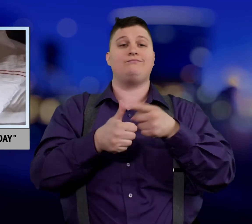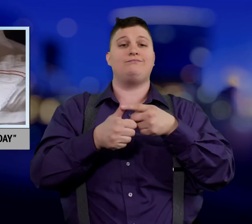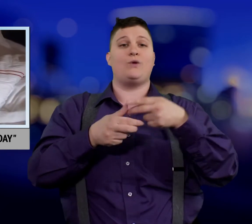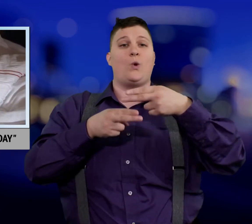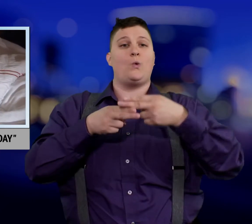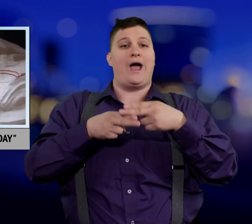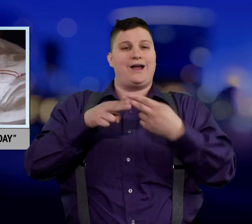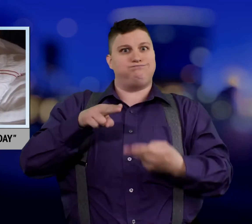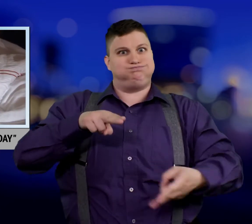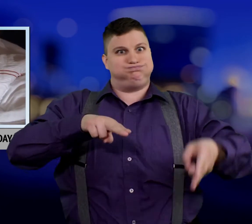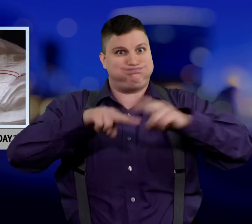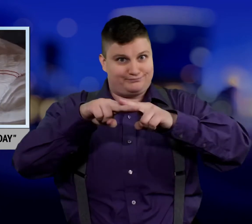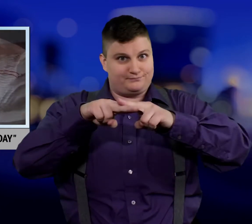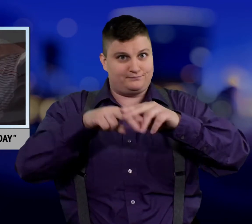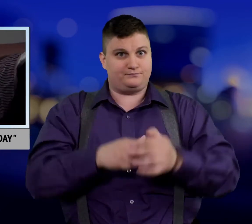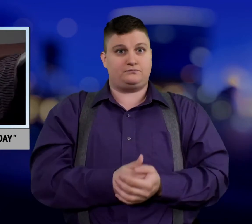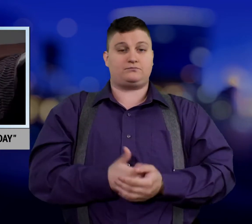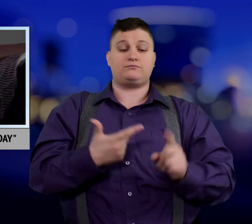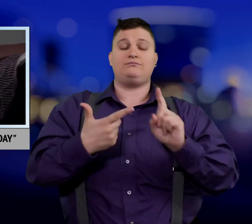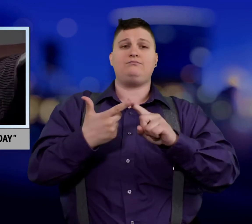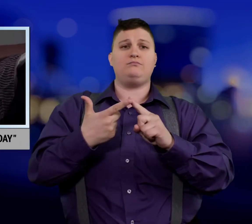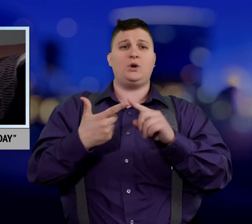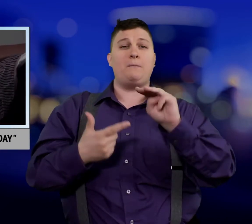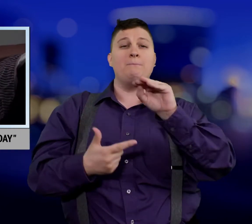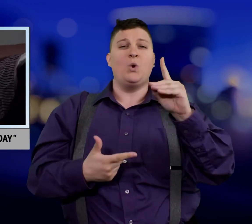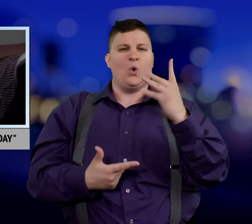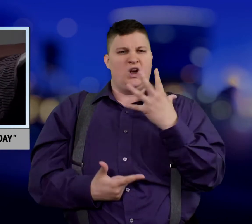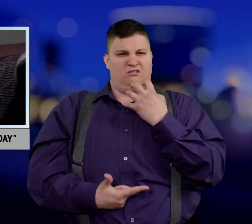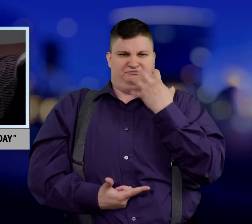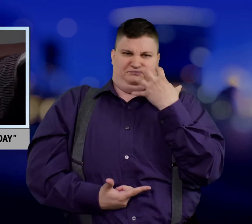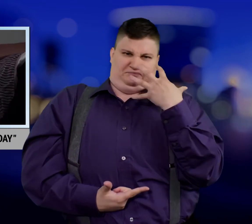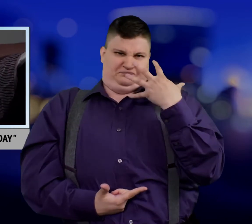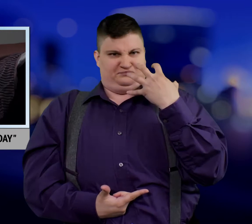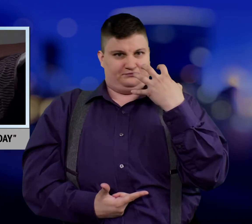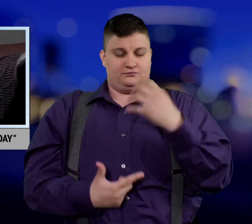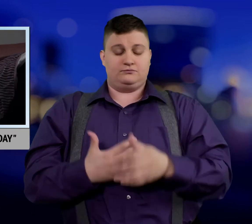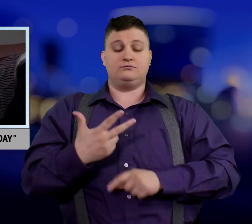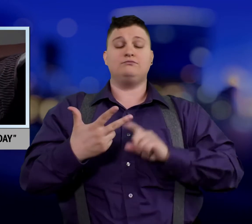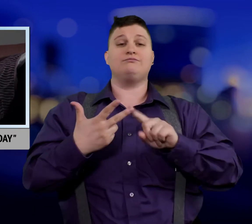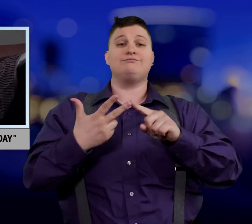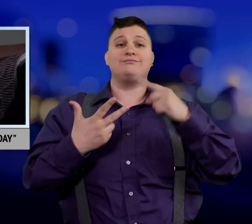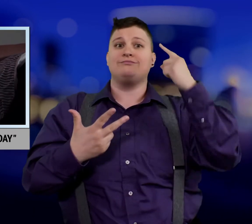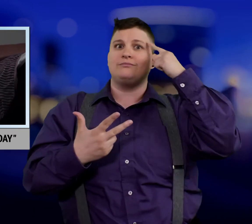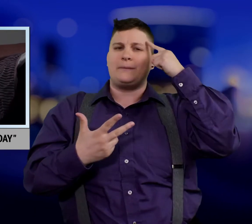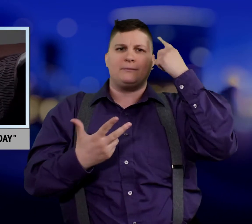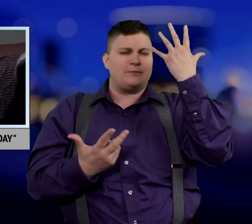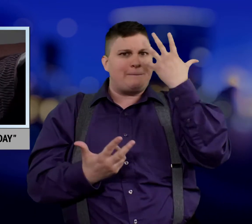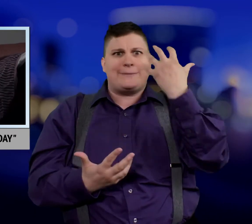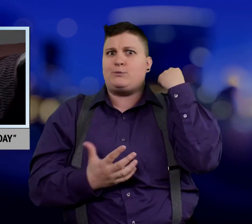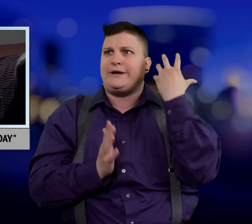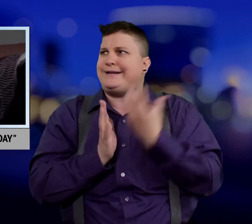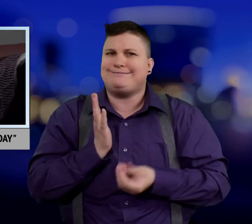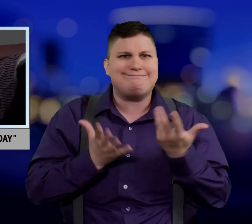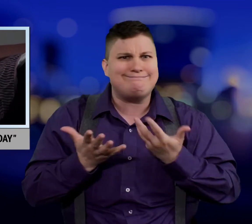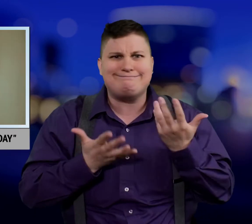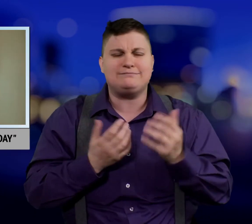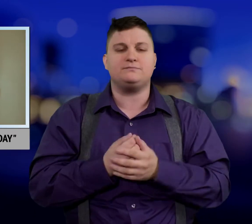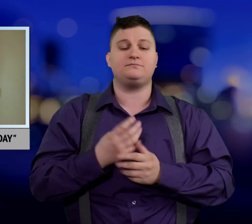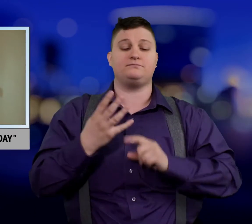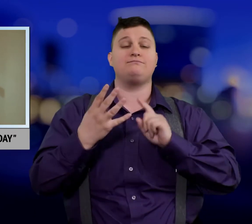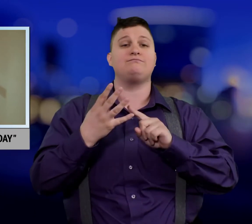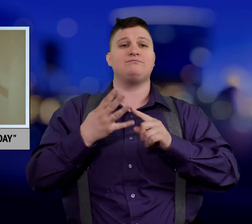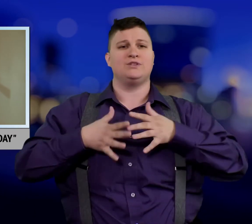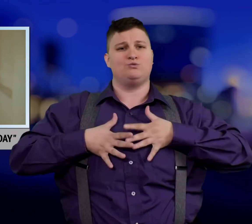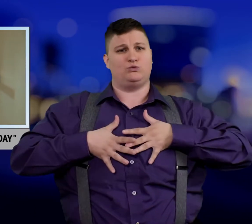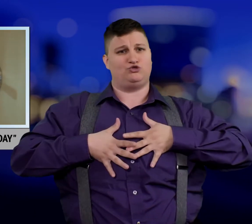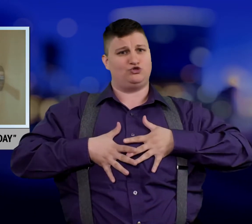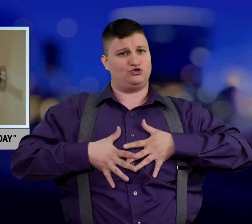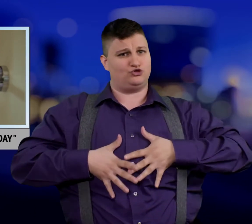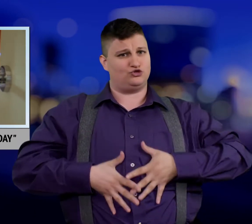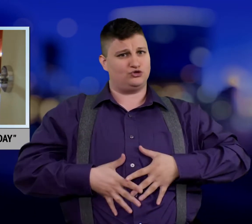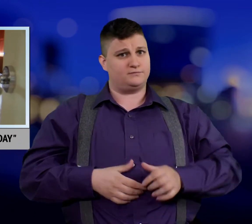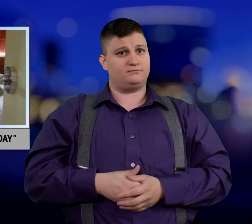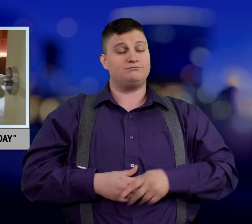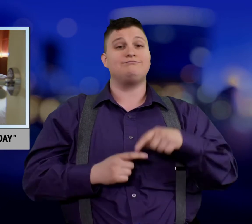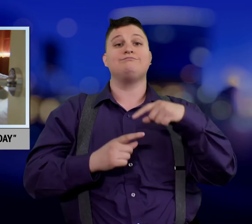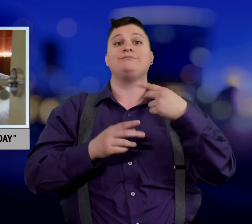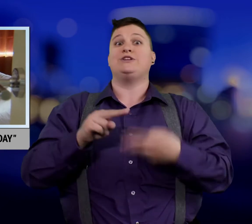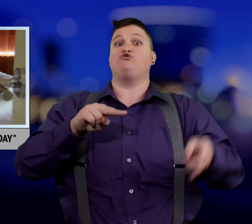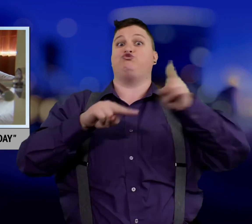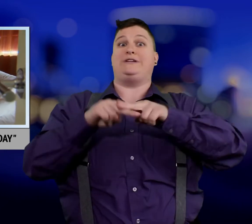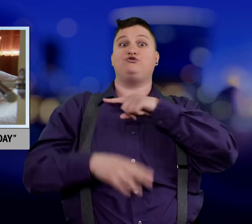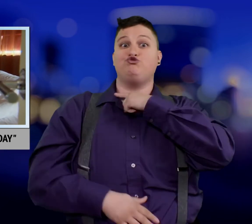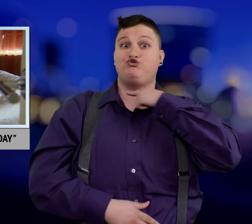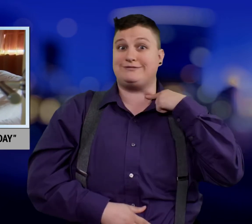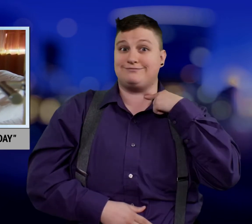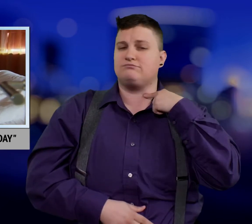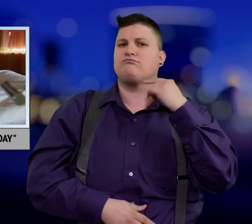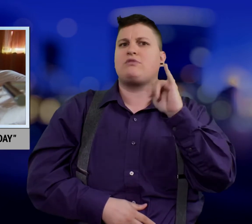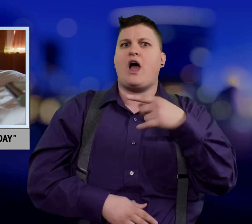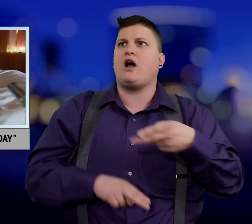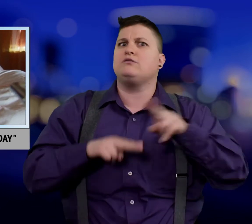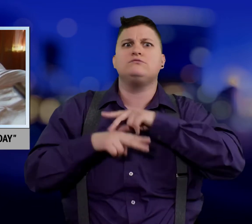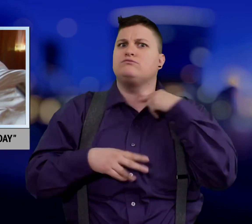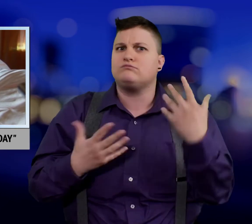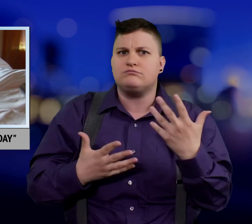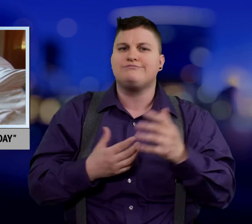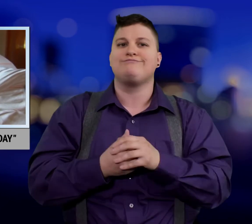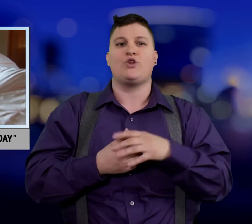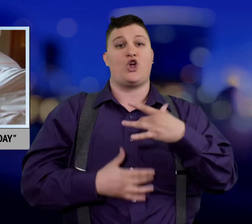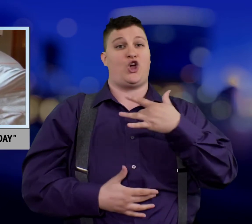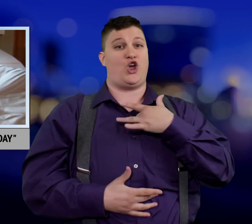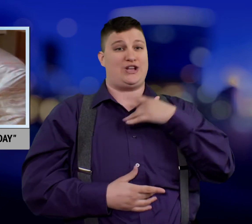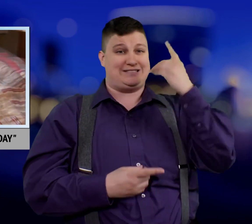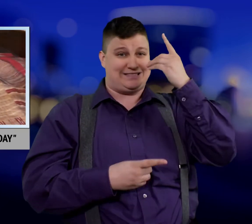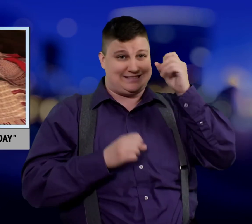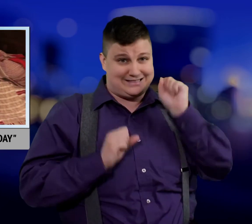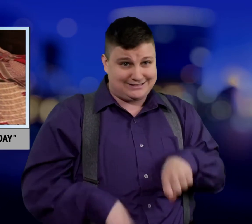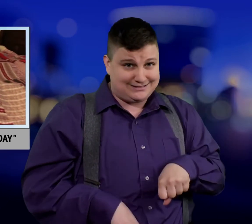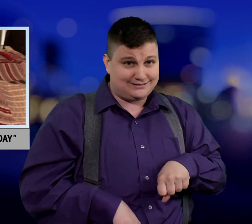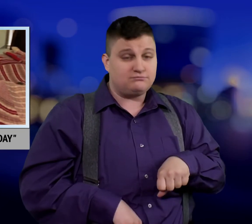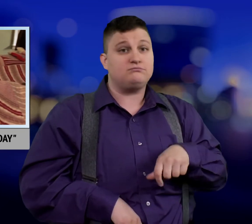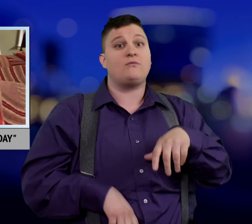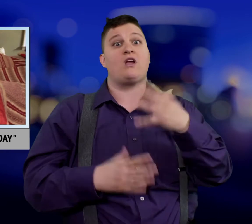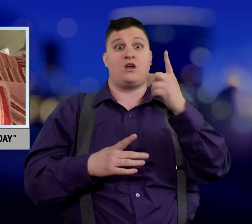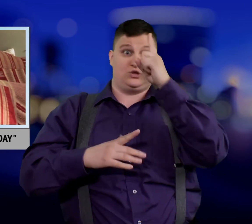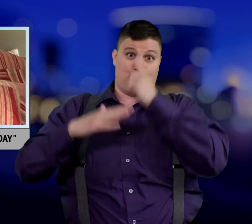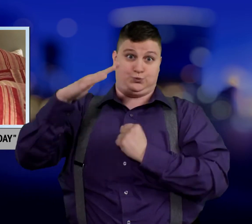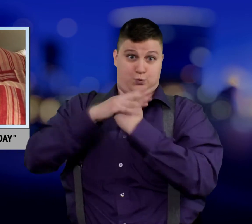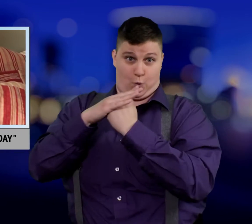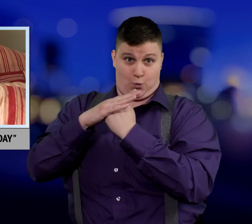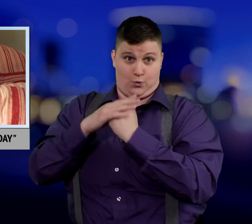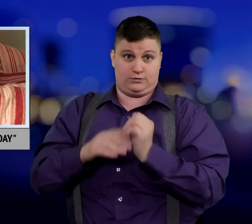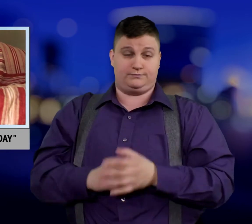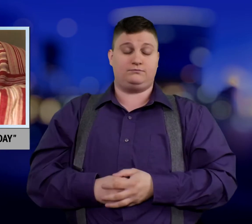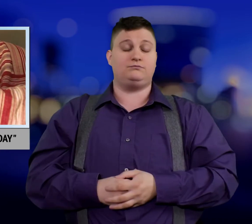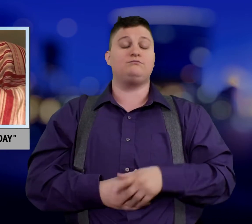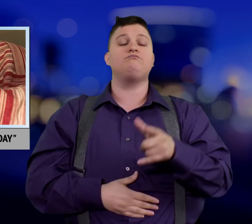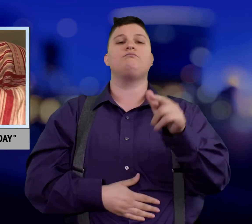gain, mood swings, memory loss, depression and increase your risk of heart disease and stroke.